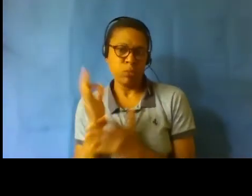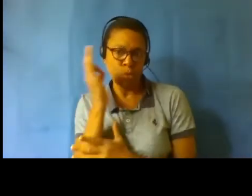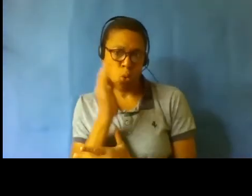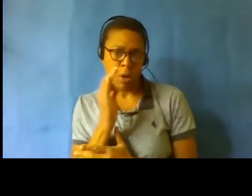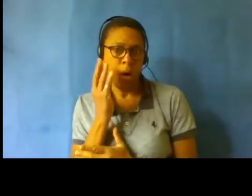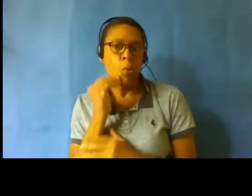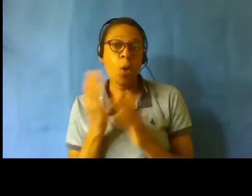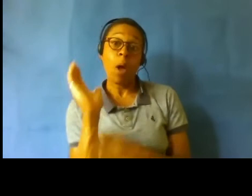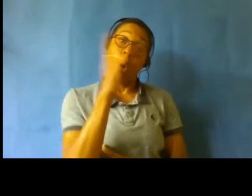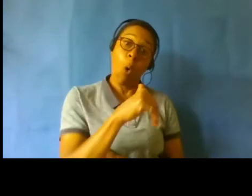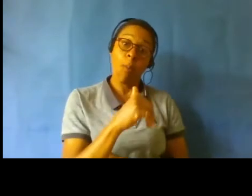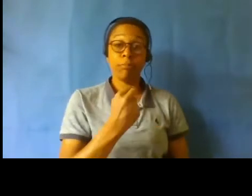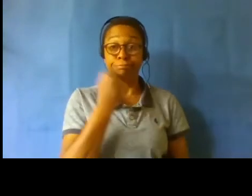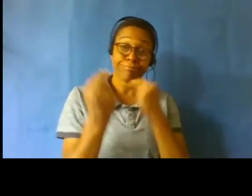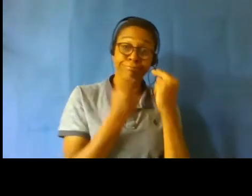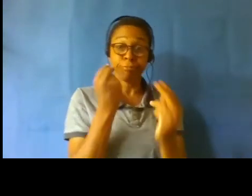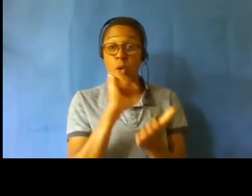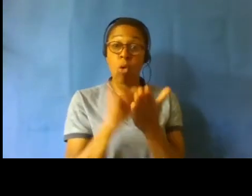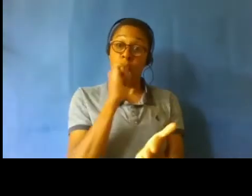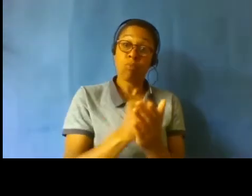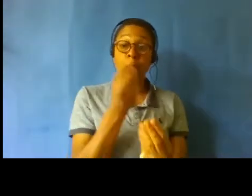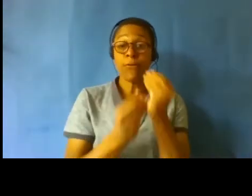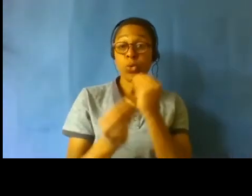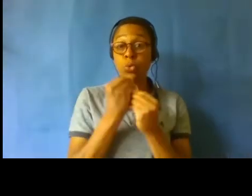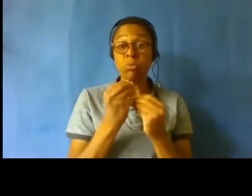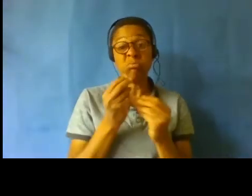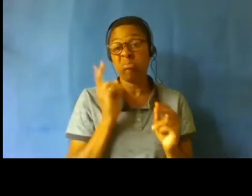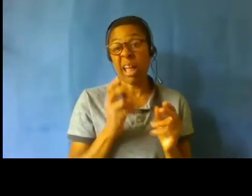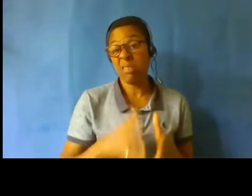more control of my own health mentally and physically I take antidepressants